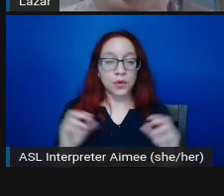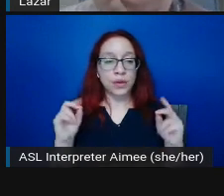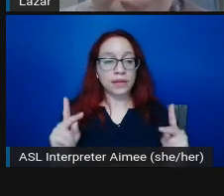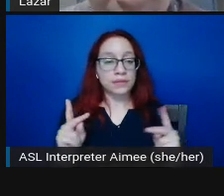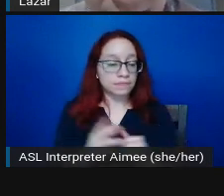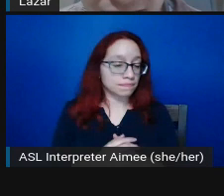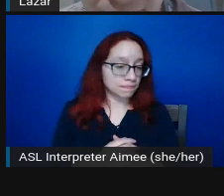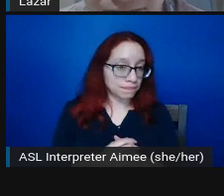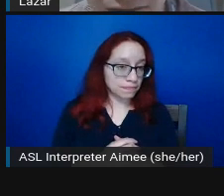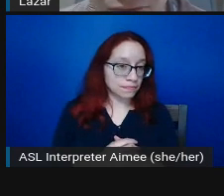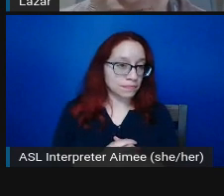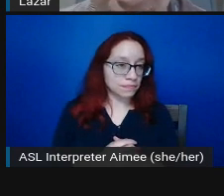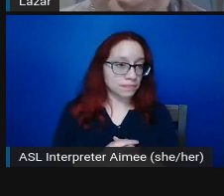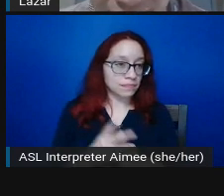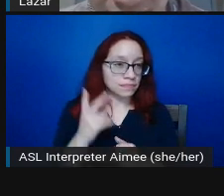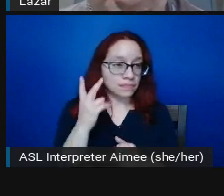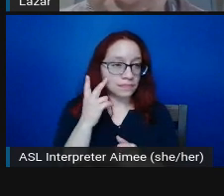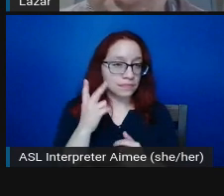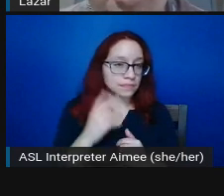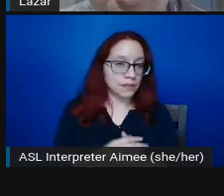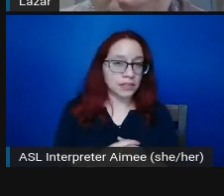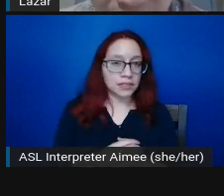Let me just reopen them.